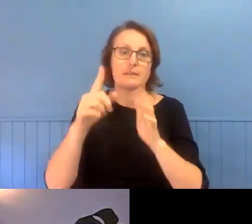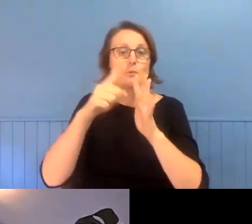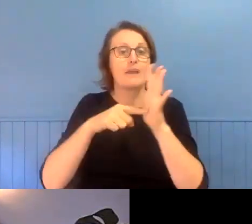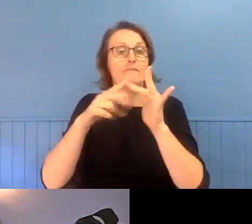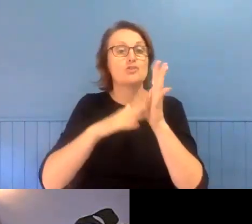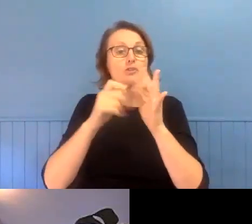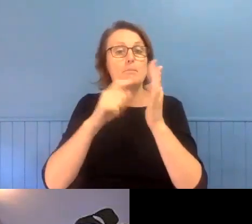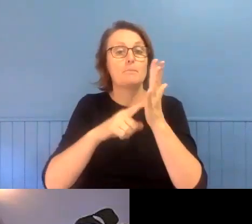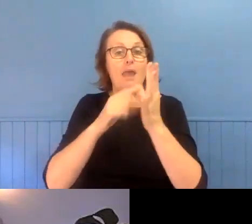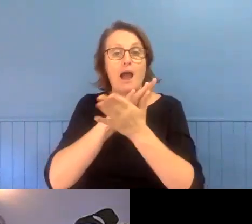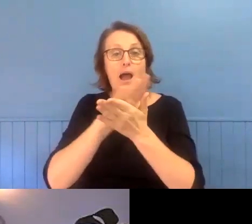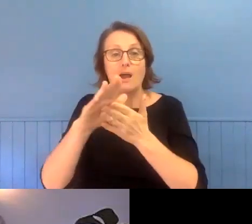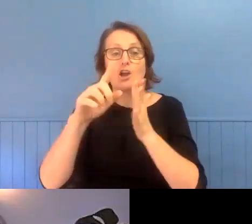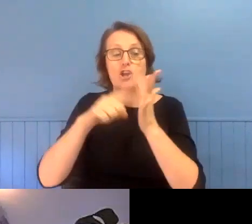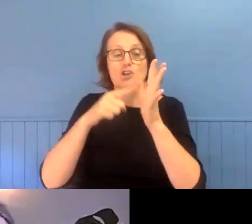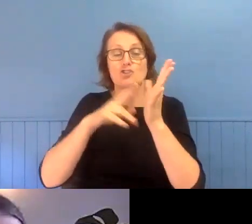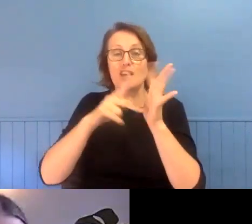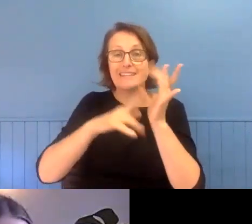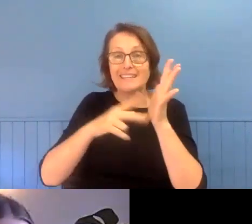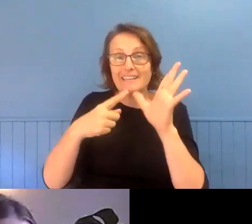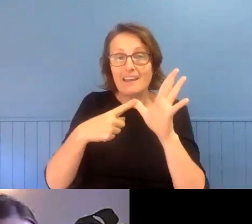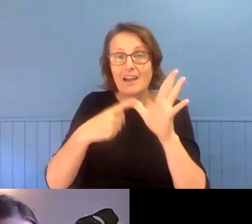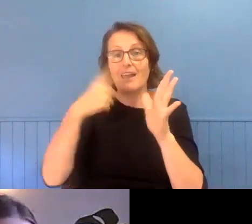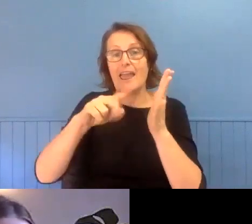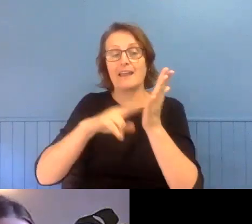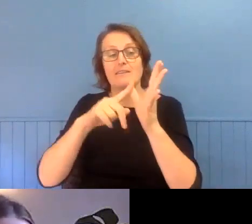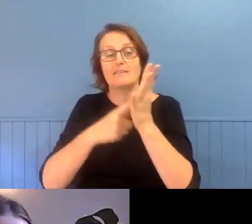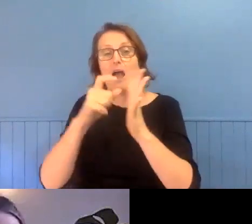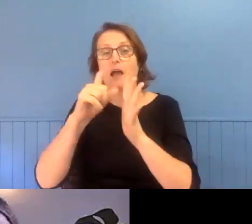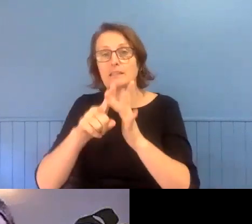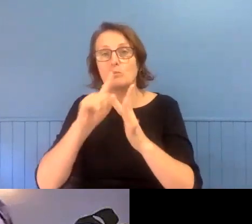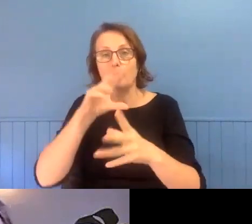Janina Harding and Nardi Simpson. The round tables are open to all.